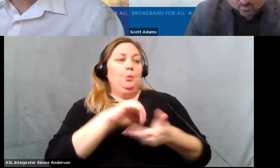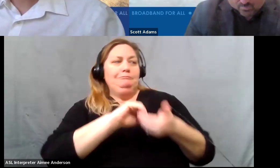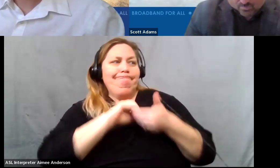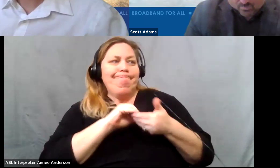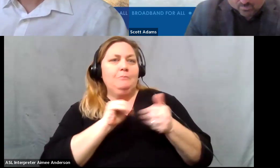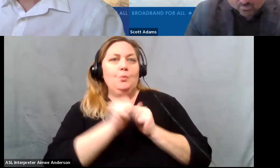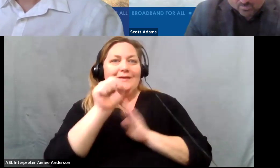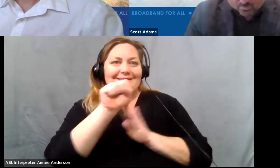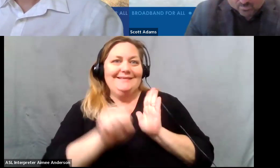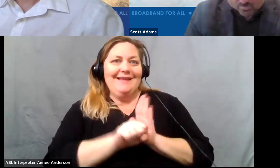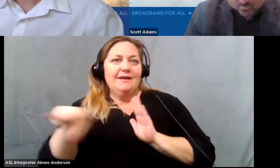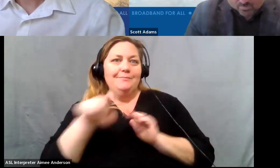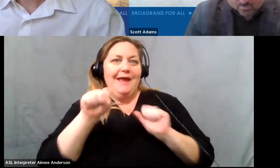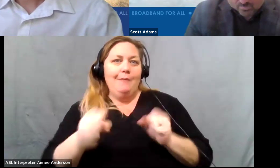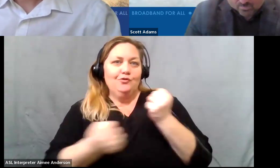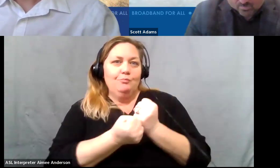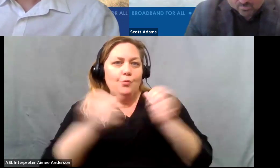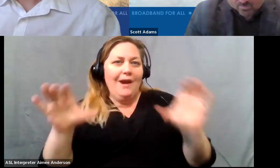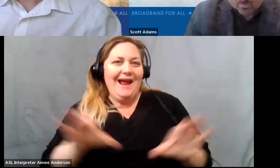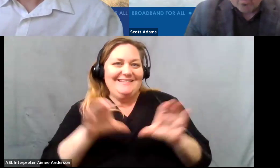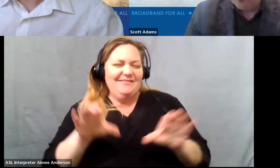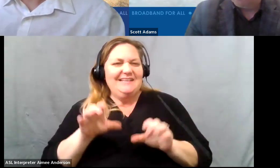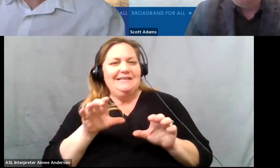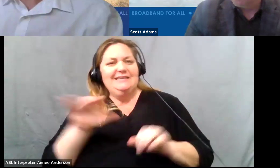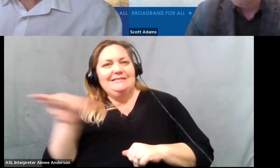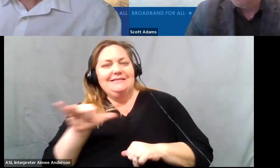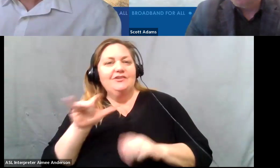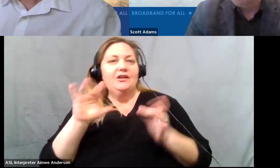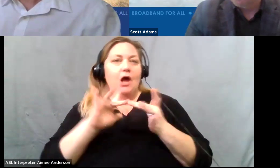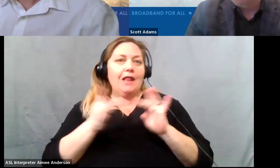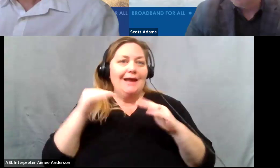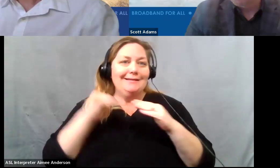the state to be able to support activities such as online accessibility, you know,